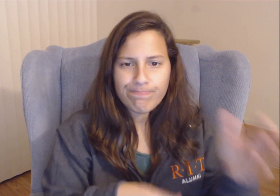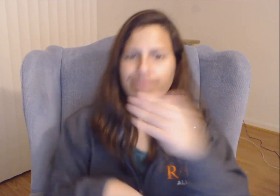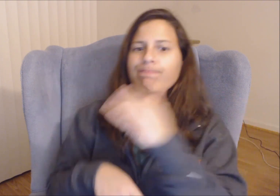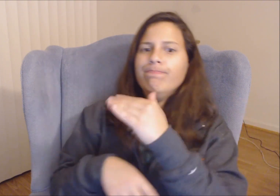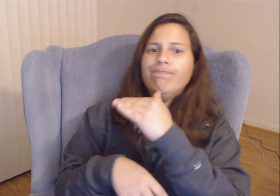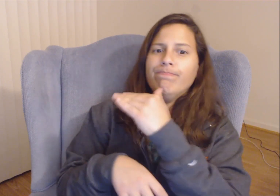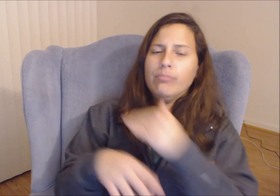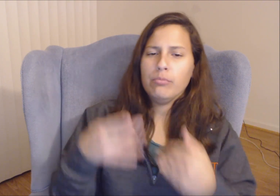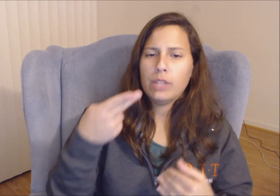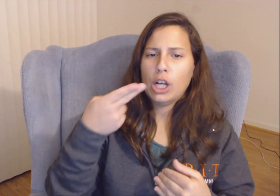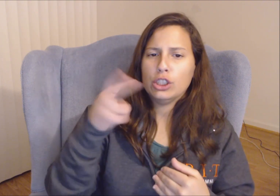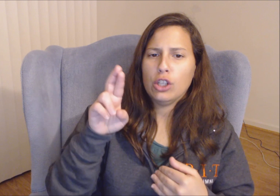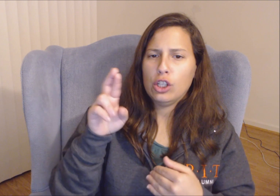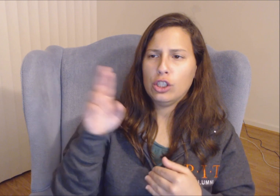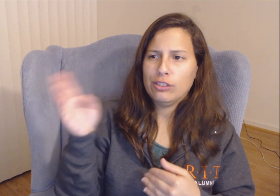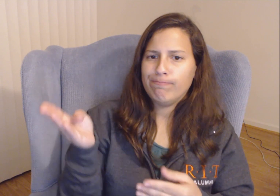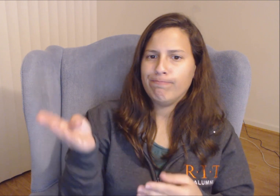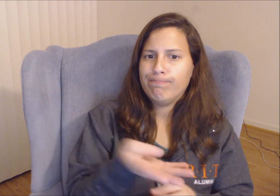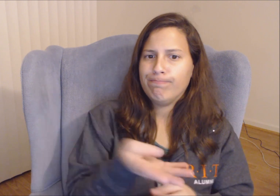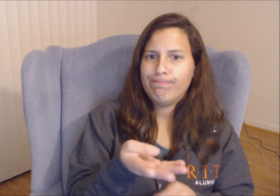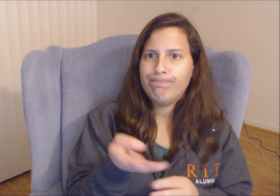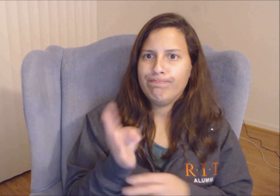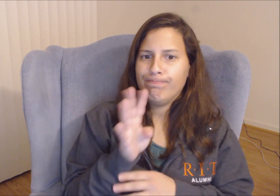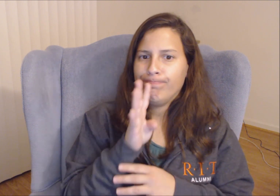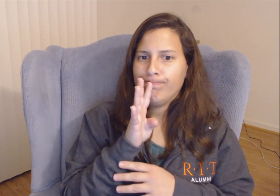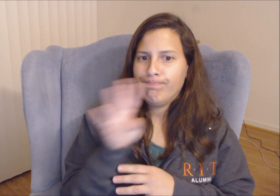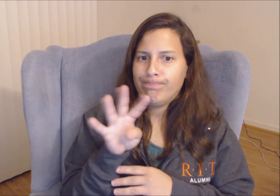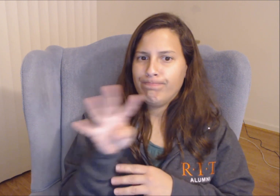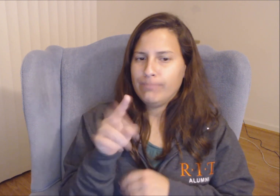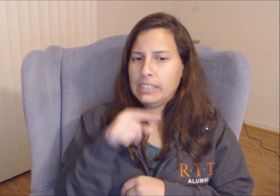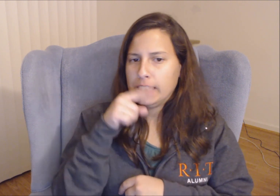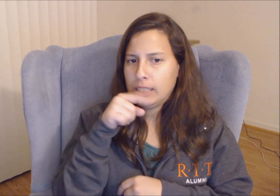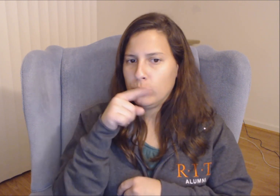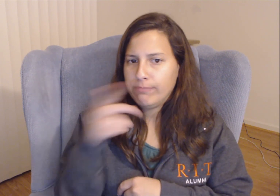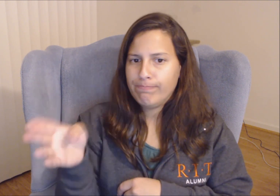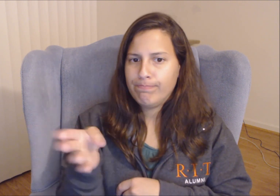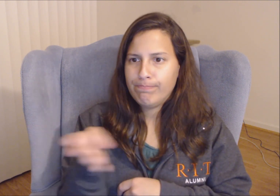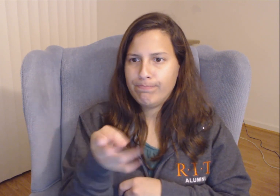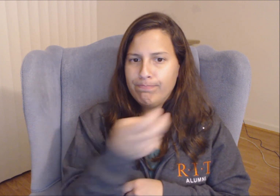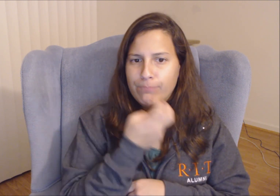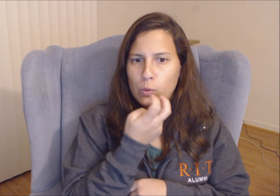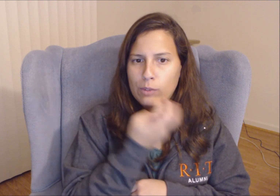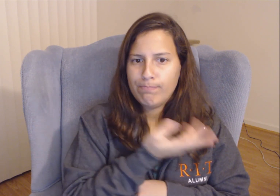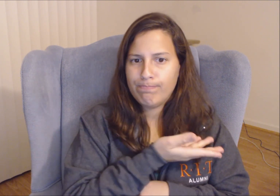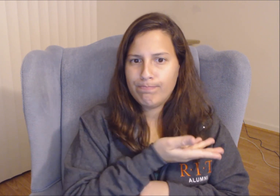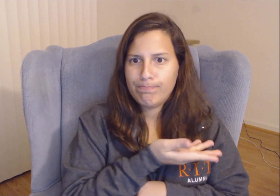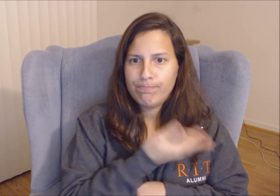I grabbed HR attention to communicate with applicant. HR is hearing and deaf student is oral.